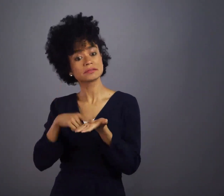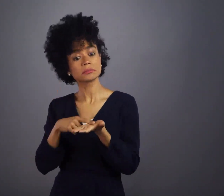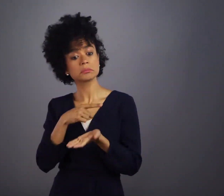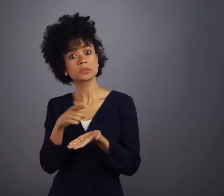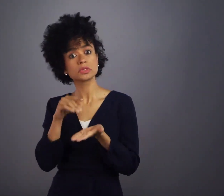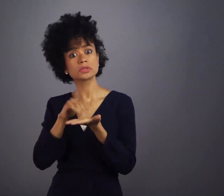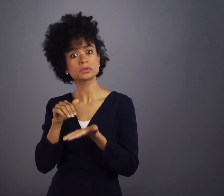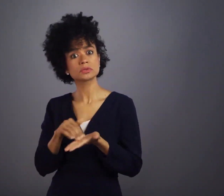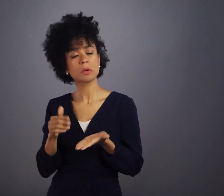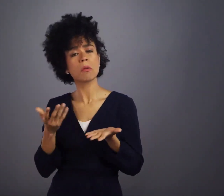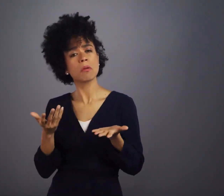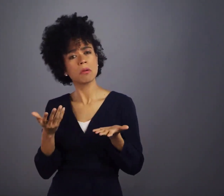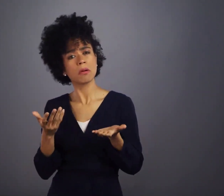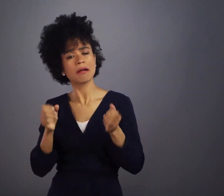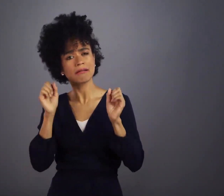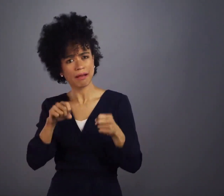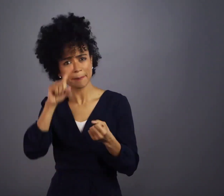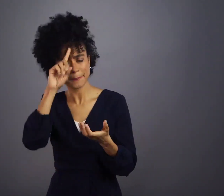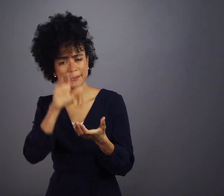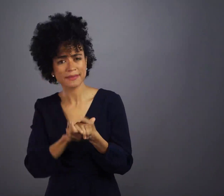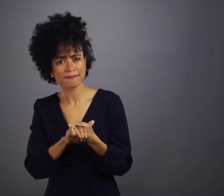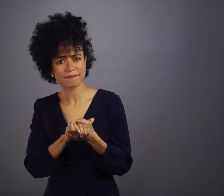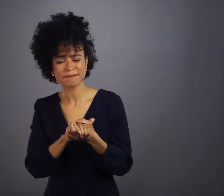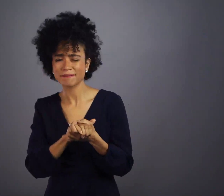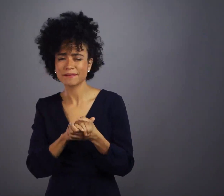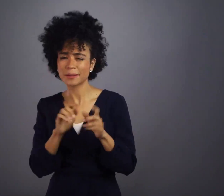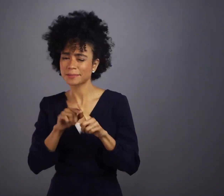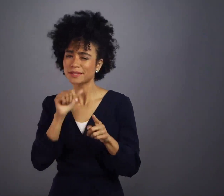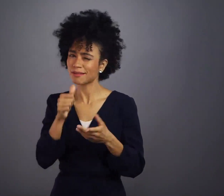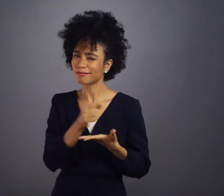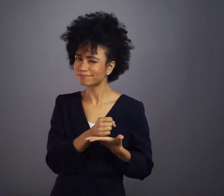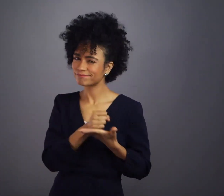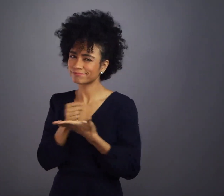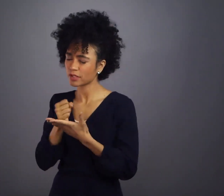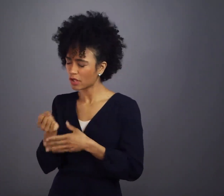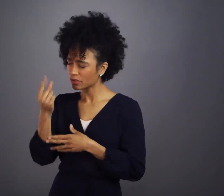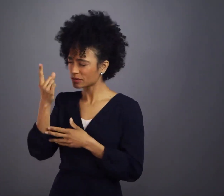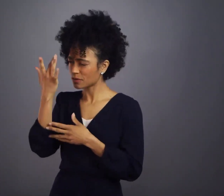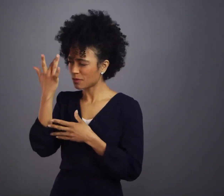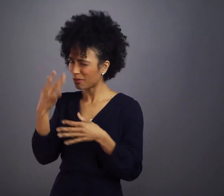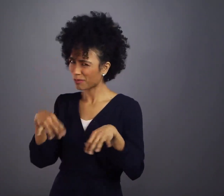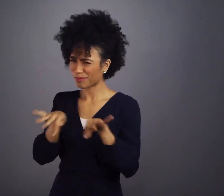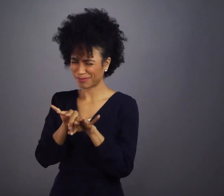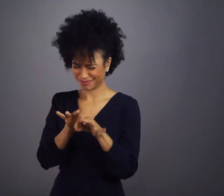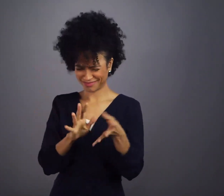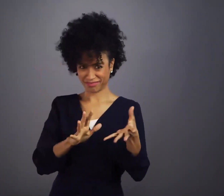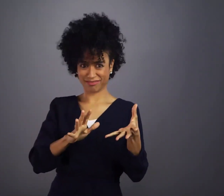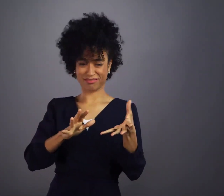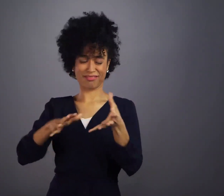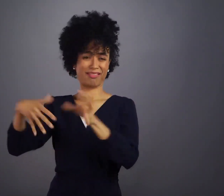Sometimes these excuses have a certain plausibility, but none of them really makes sense in the light of the havoc